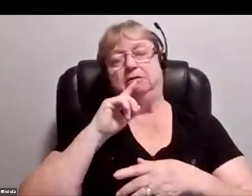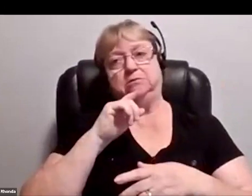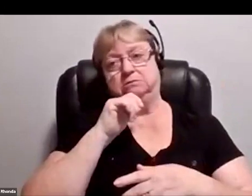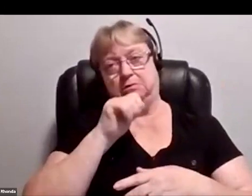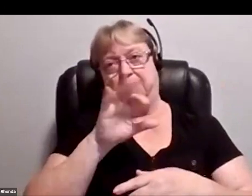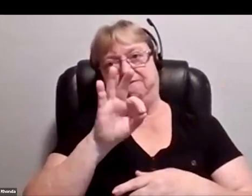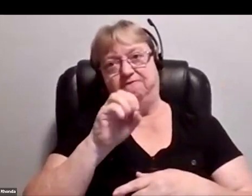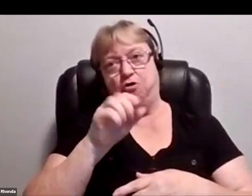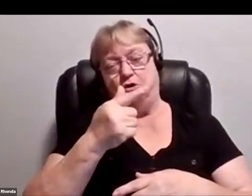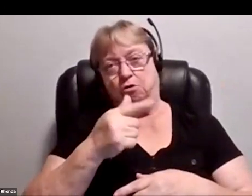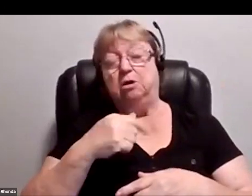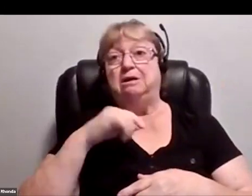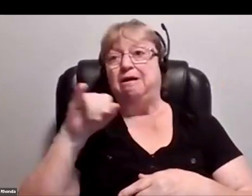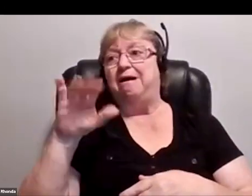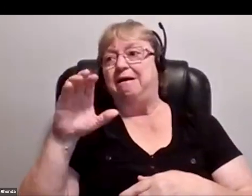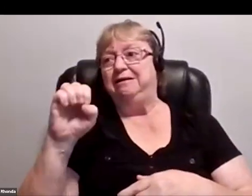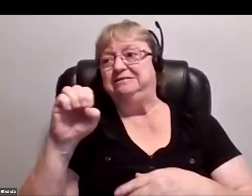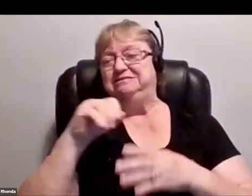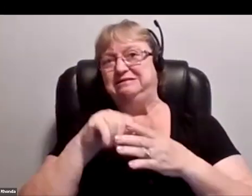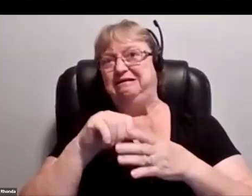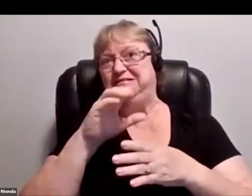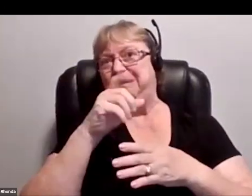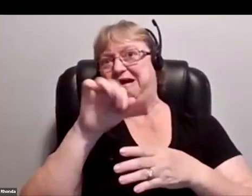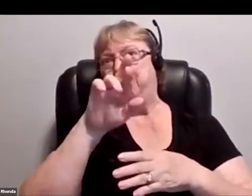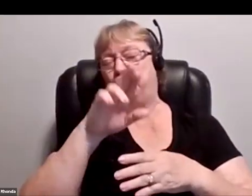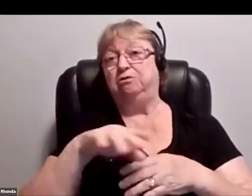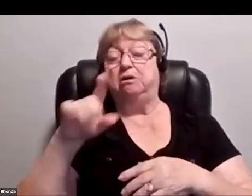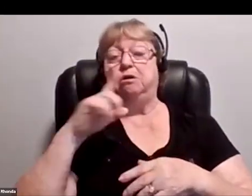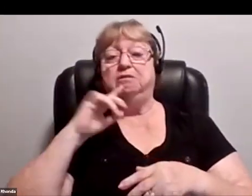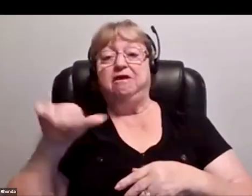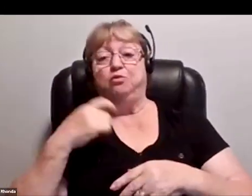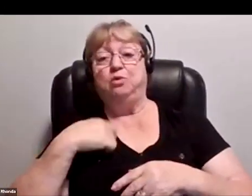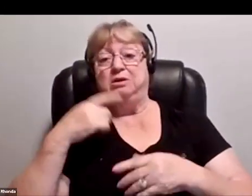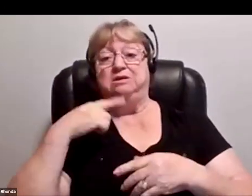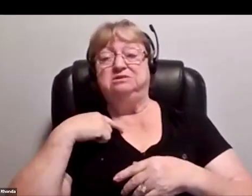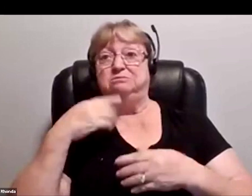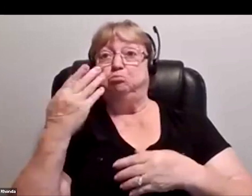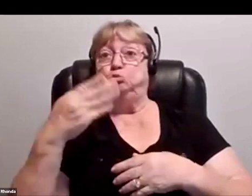The other one is a clear blue sky during the summer. We do some work outside, but most of the time,